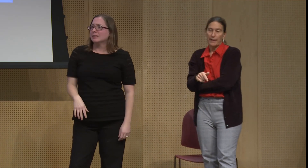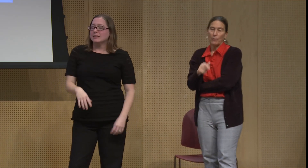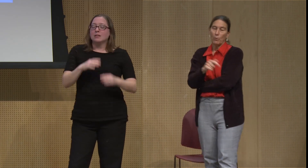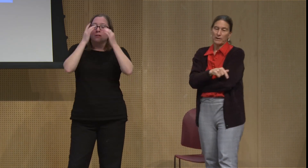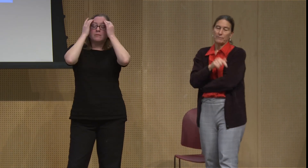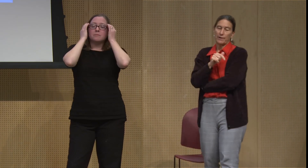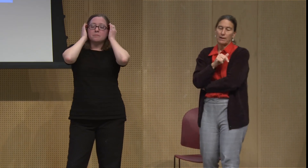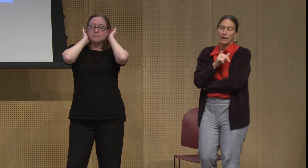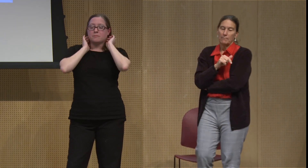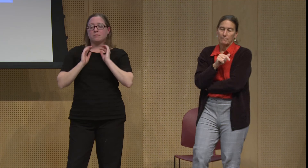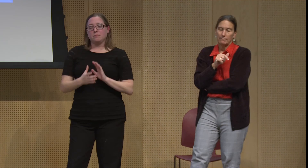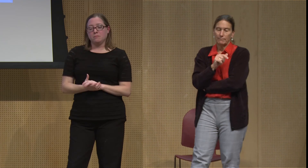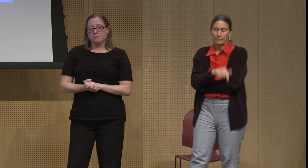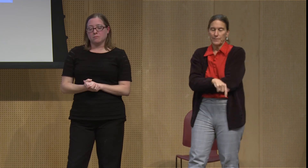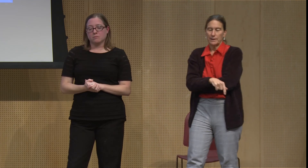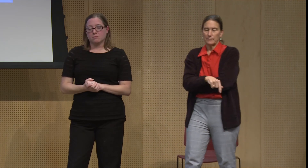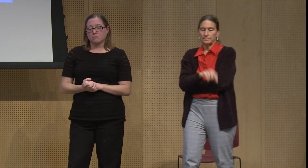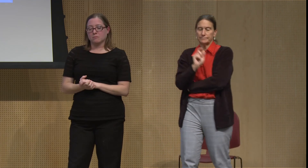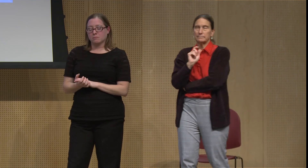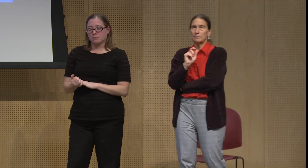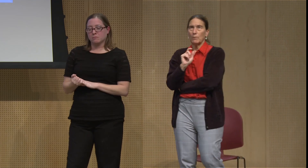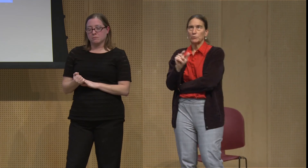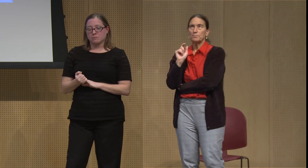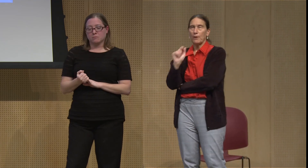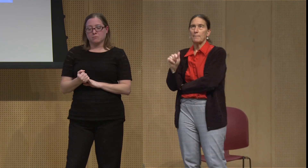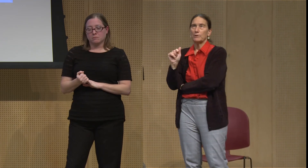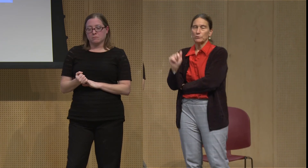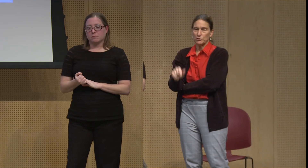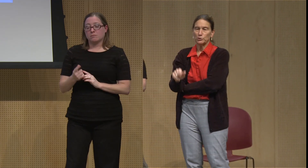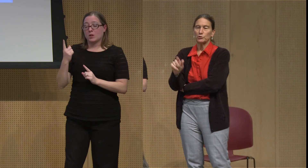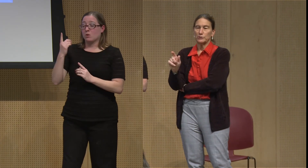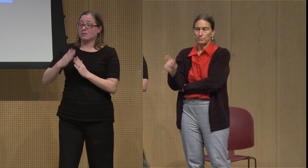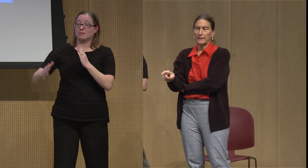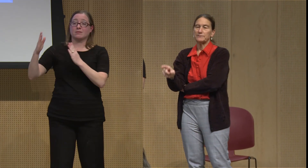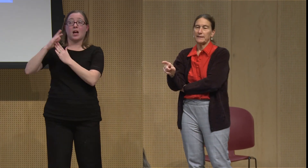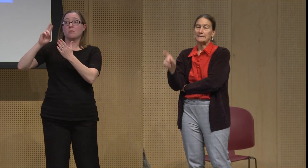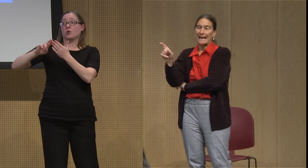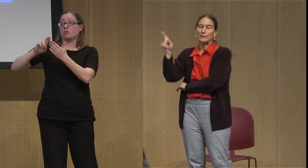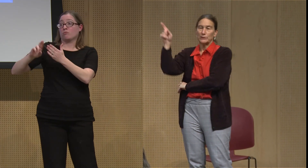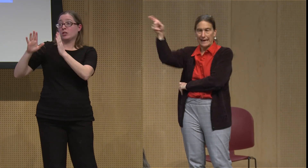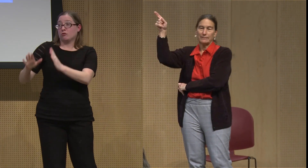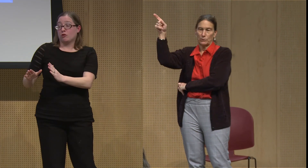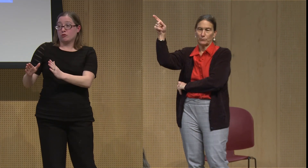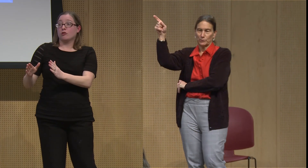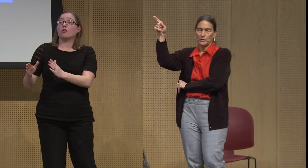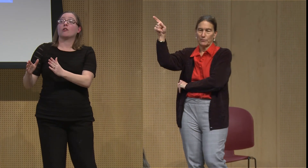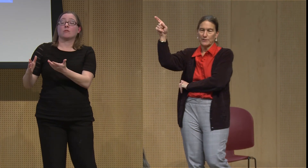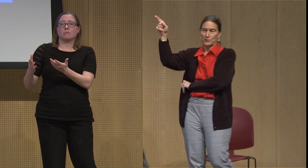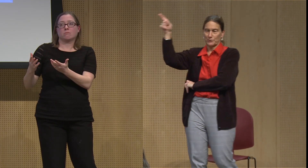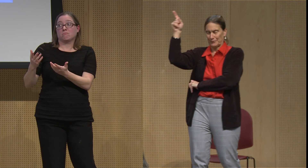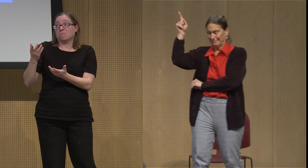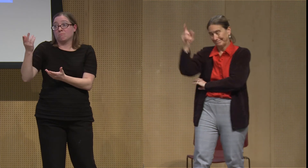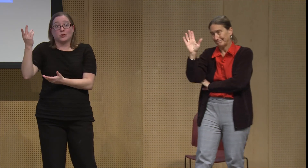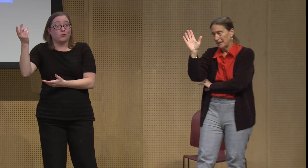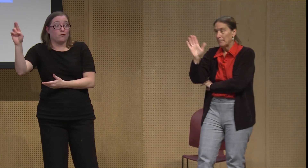OF THE--THE MOST PROMINENT RESEARCHERS IN BREASTFEEDING IS ACTUALLY AT THE UNIVERSITY ROCHESTER.